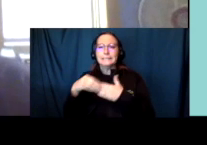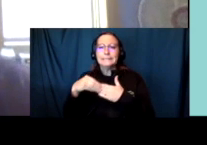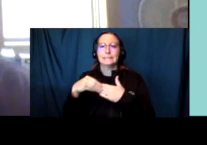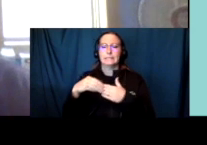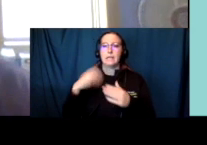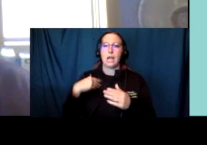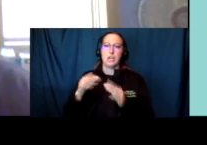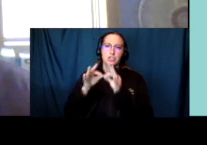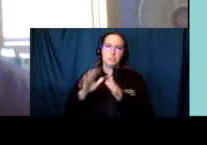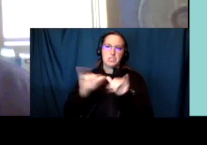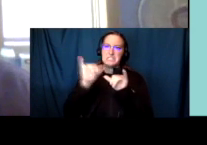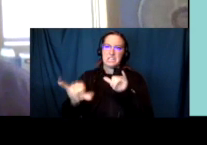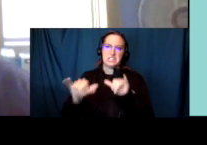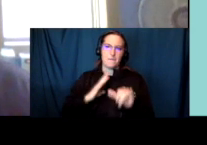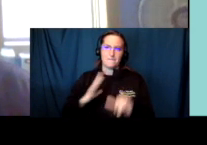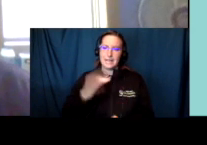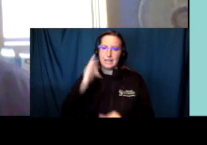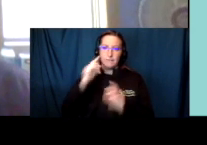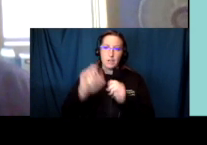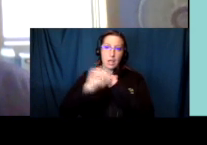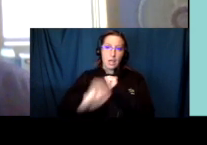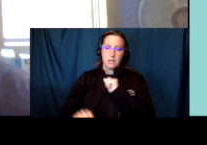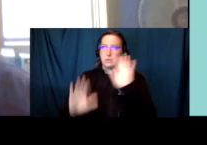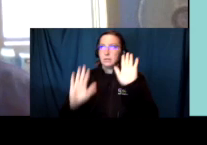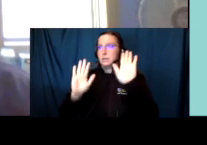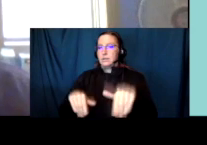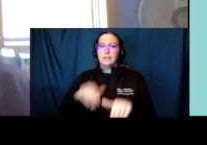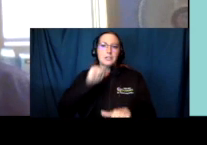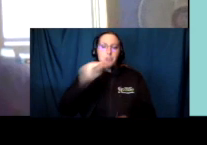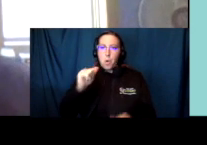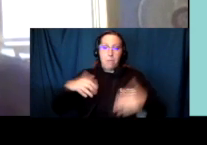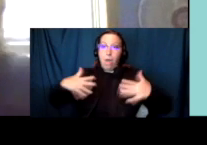if you go a few minutes longer... don't, finish your thoughts okay?